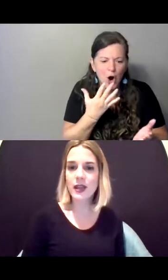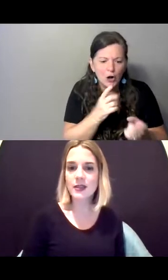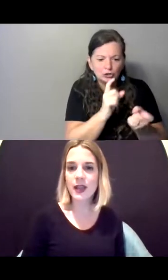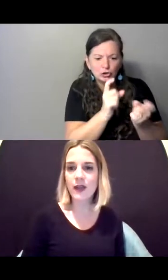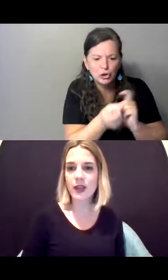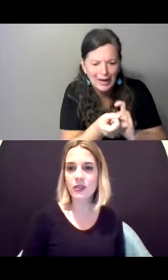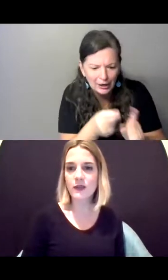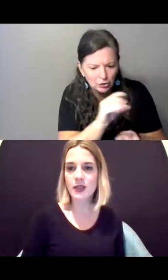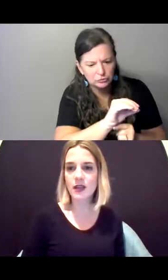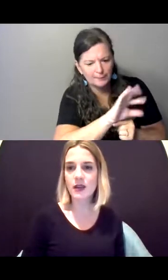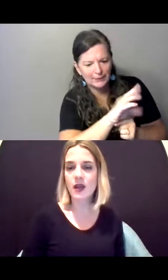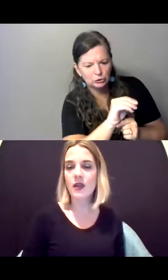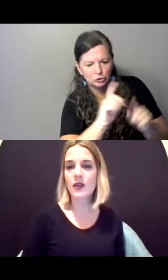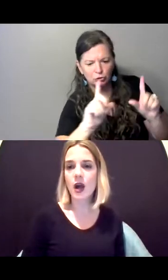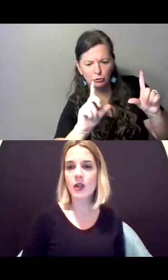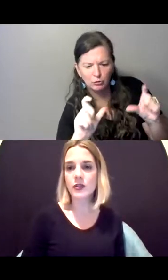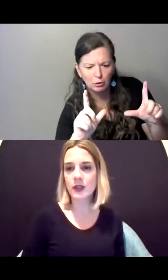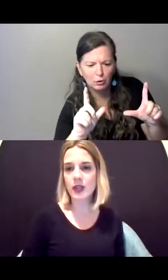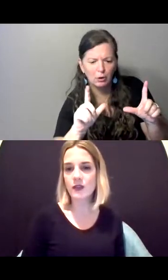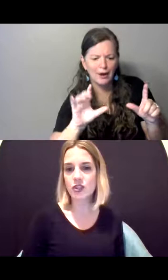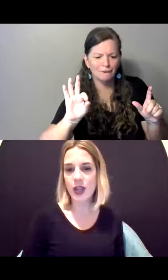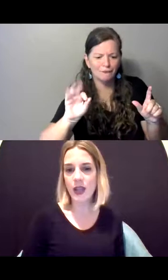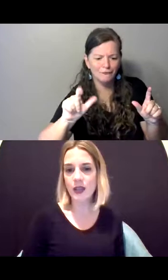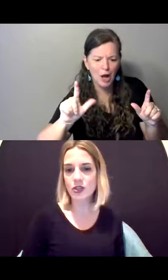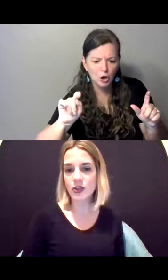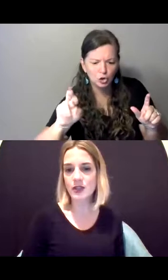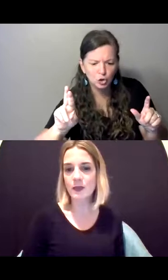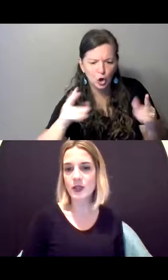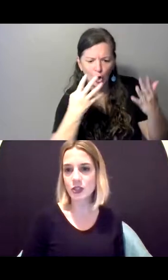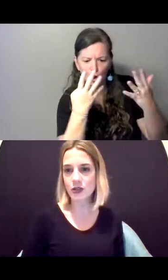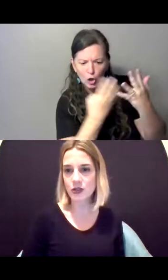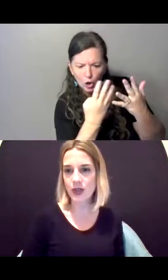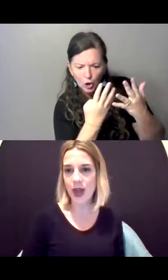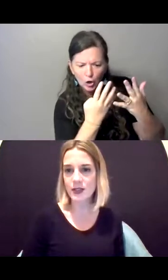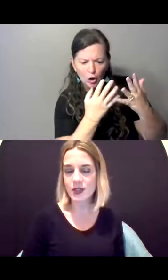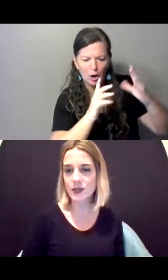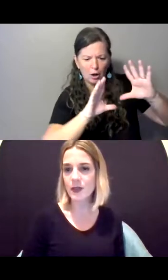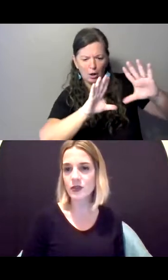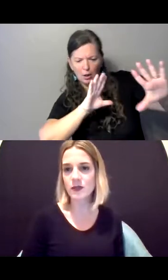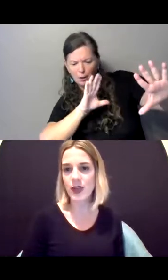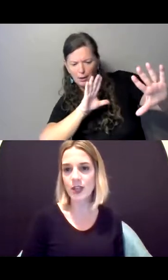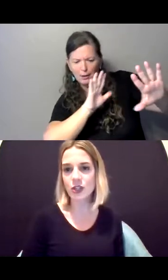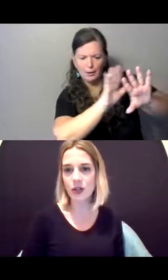they can take advantage of seeing the colors of the leaves change and take pictures of that, you know, take pictures of nature